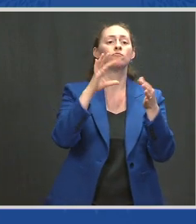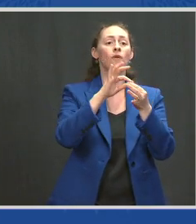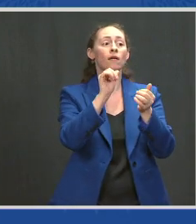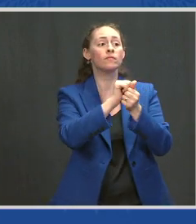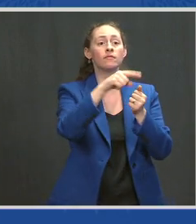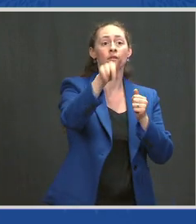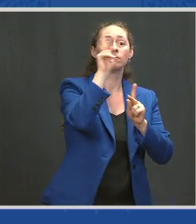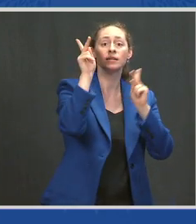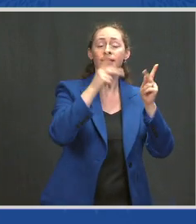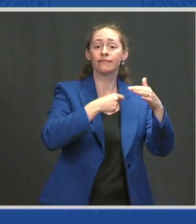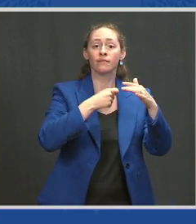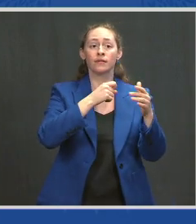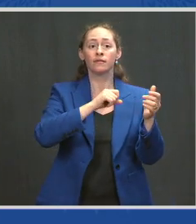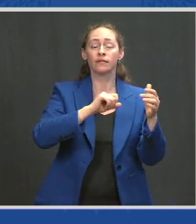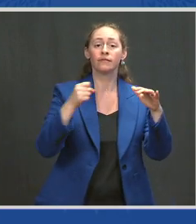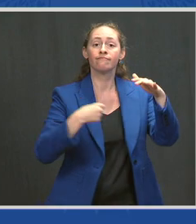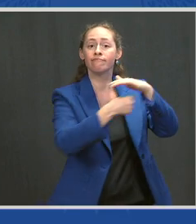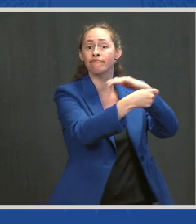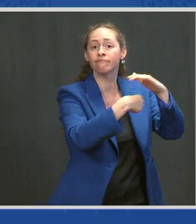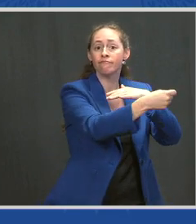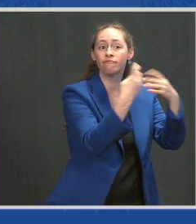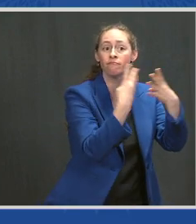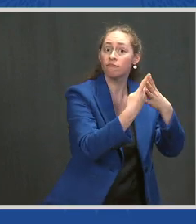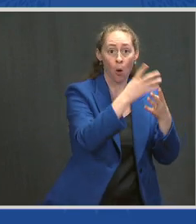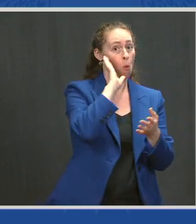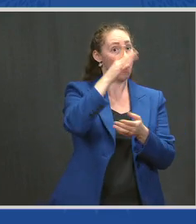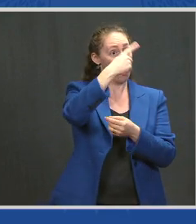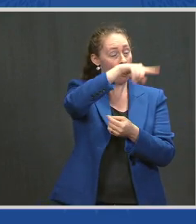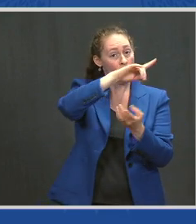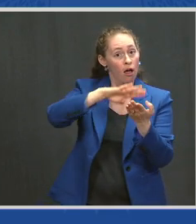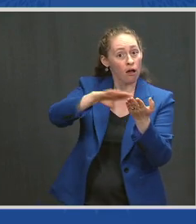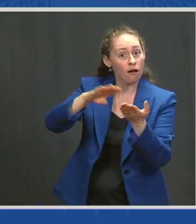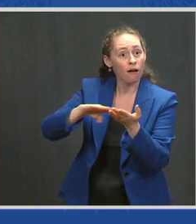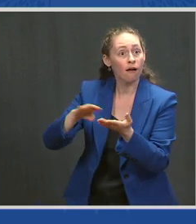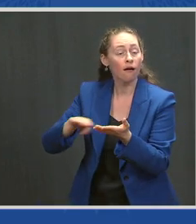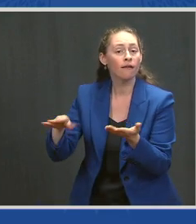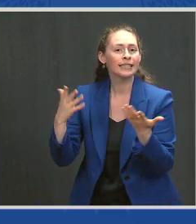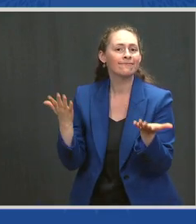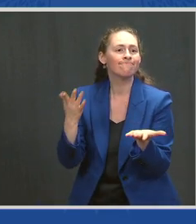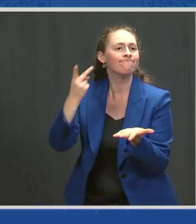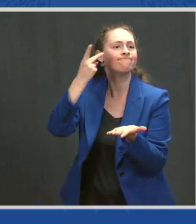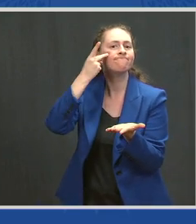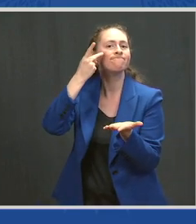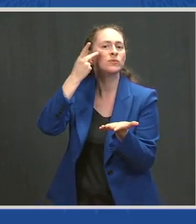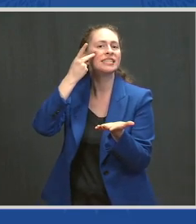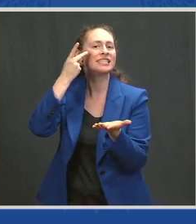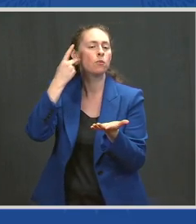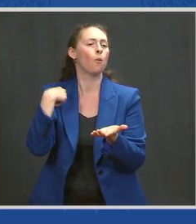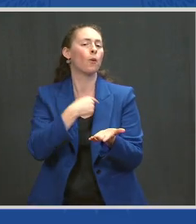in Russian prisons or not. We'll find out whether we have a cybersecurity arrangement